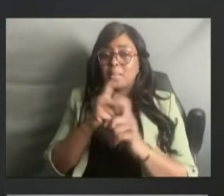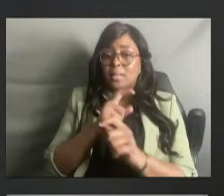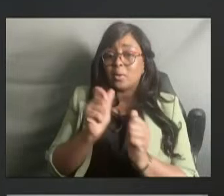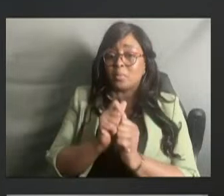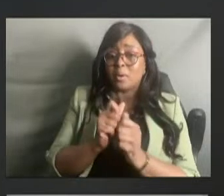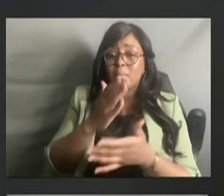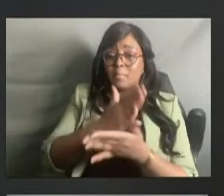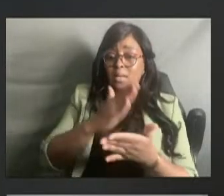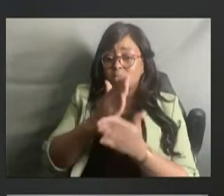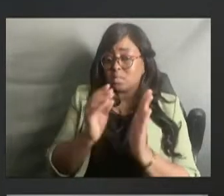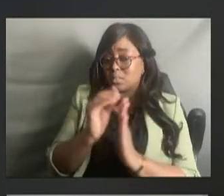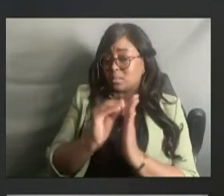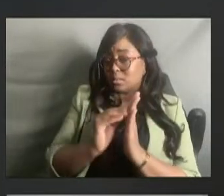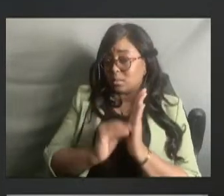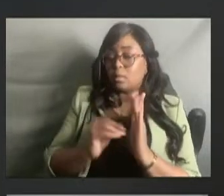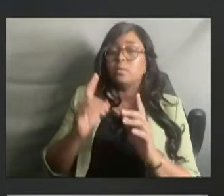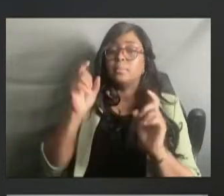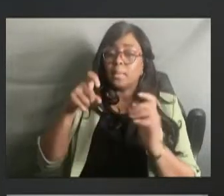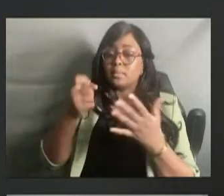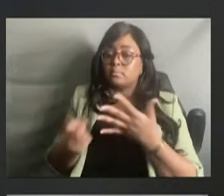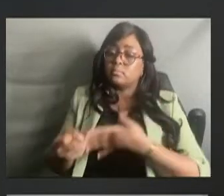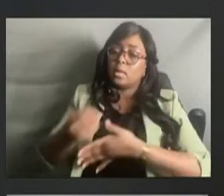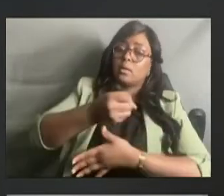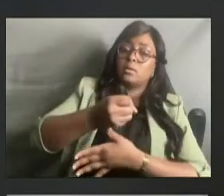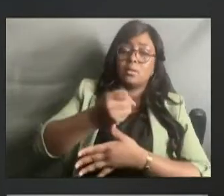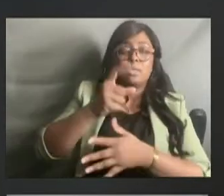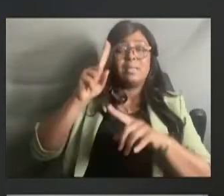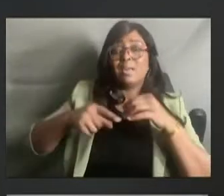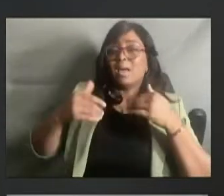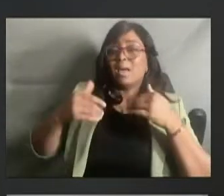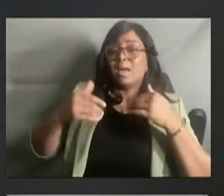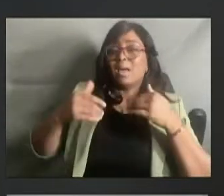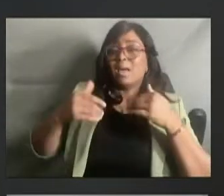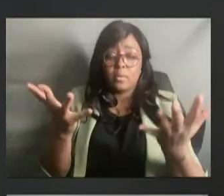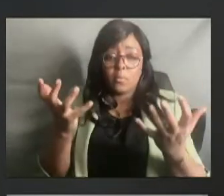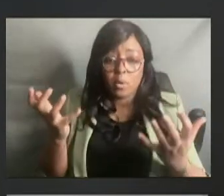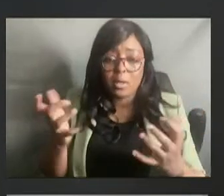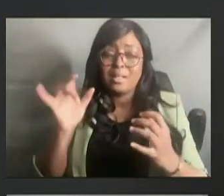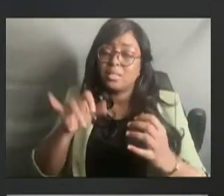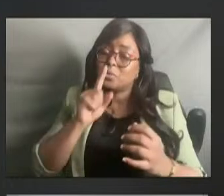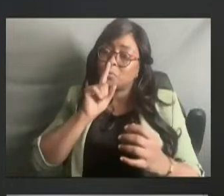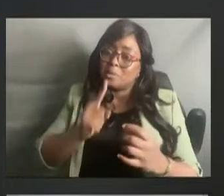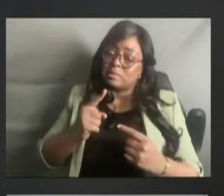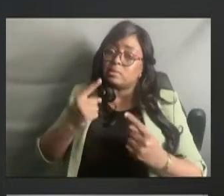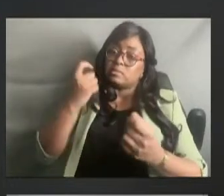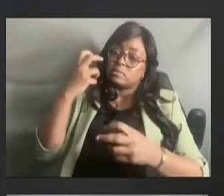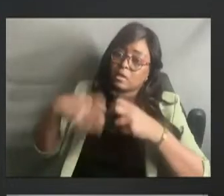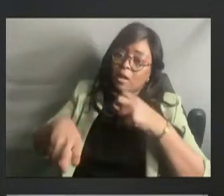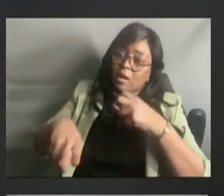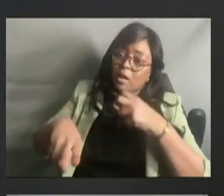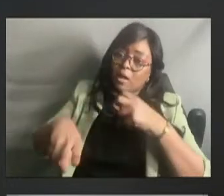part with budget documents is that you also have to prioritize, and that you can't